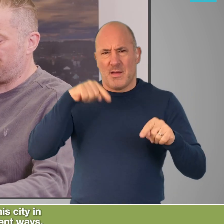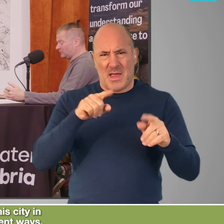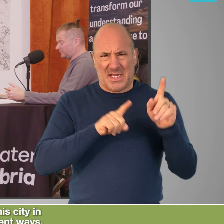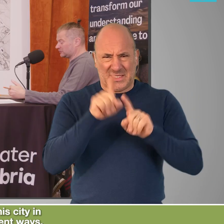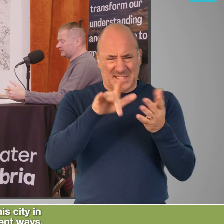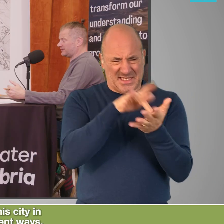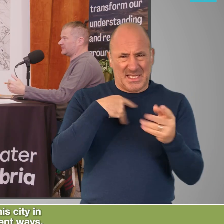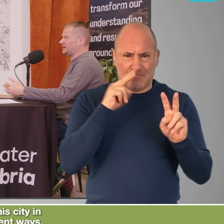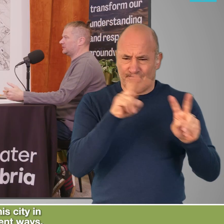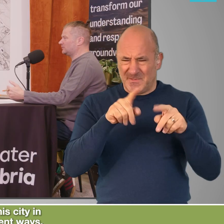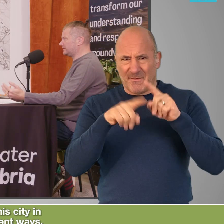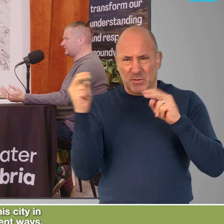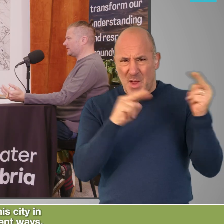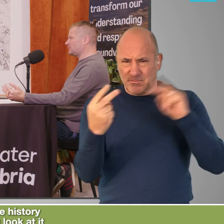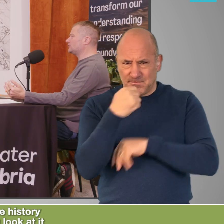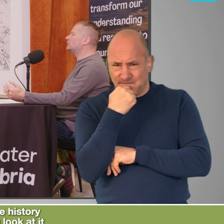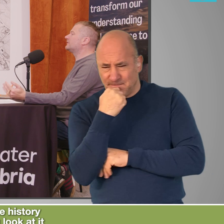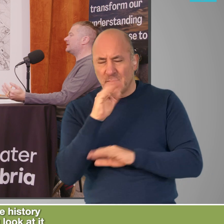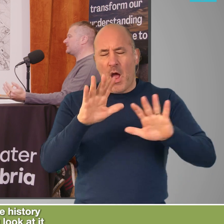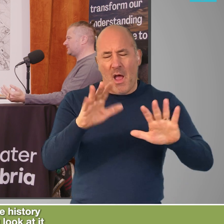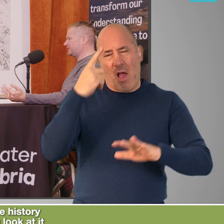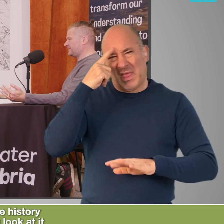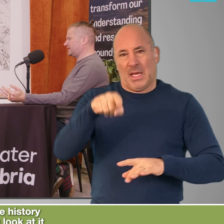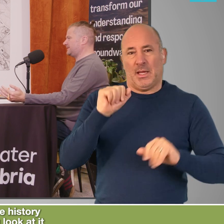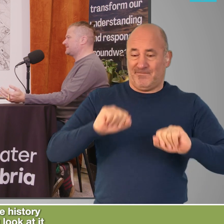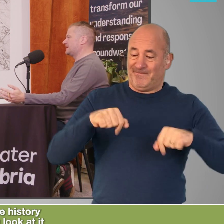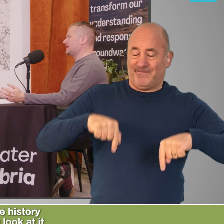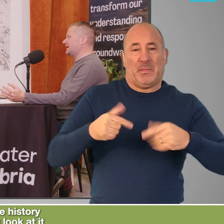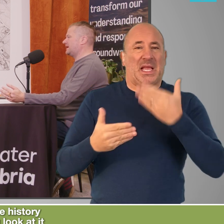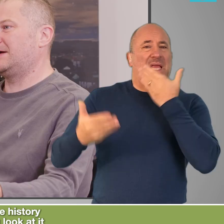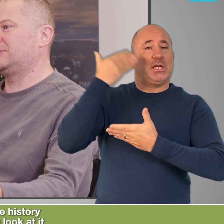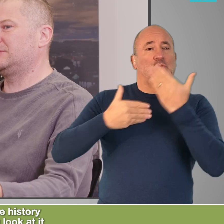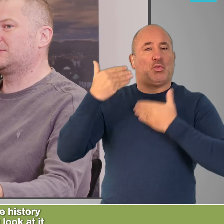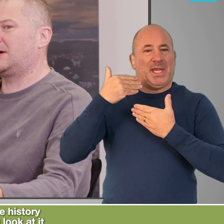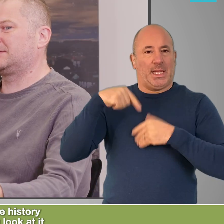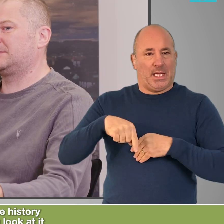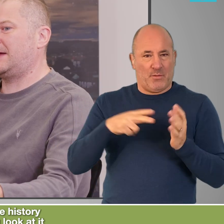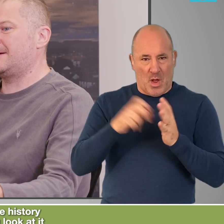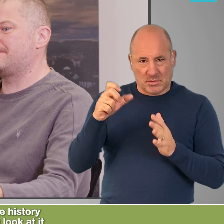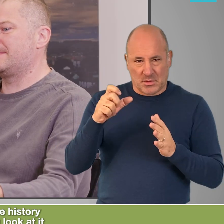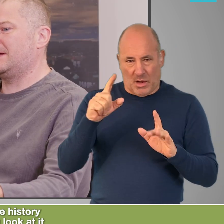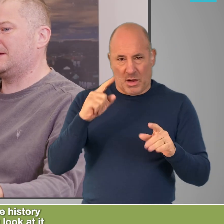we've looked at this city in a number of different ways, but you look at the history of the city and you look at it